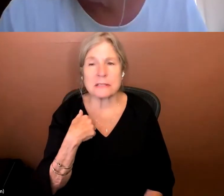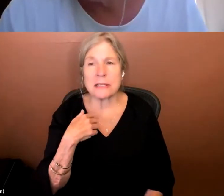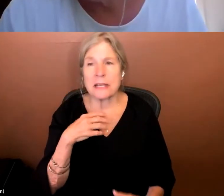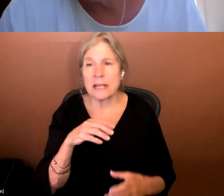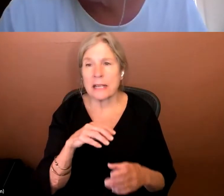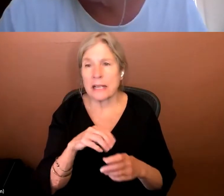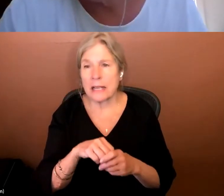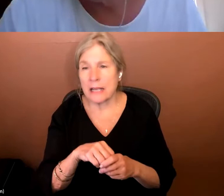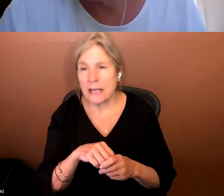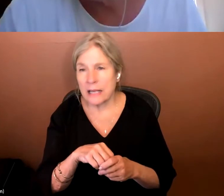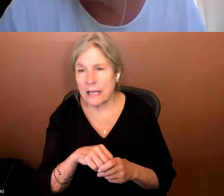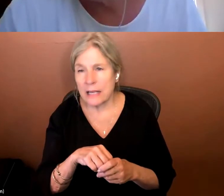an artistic residency in